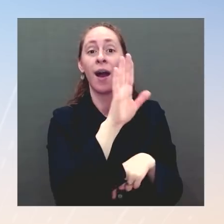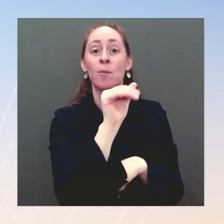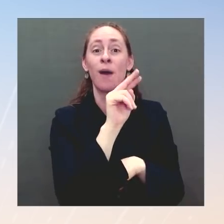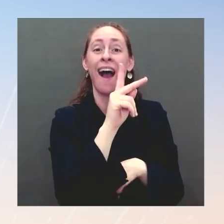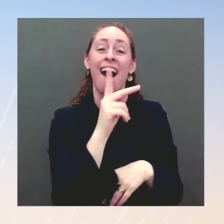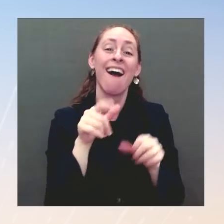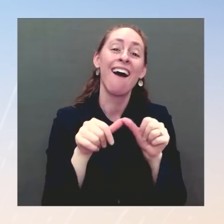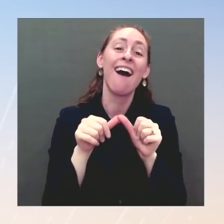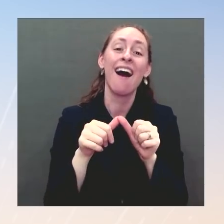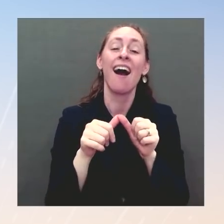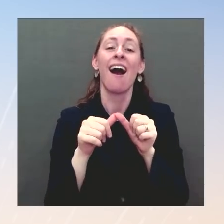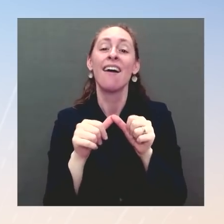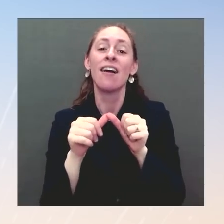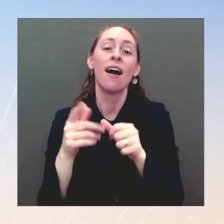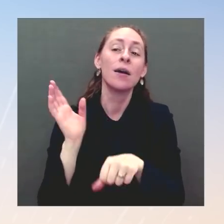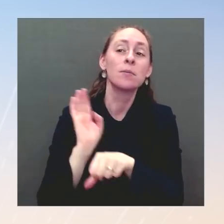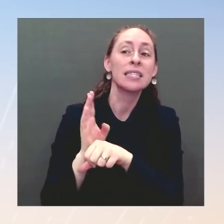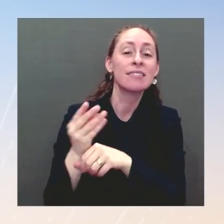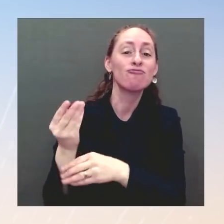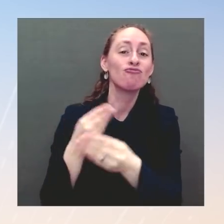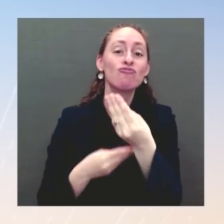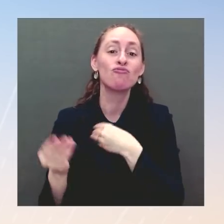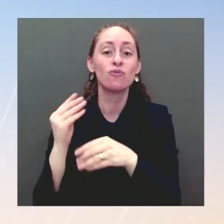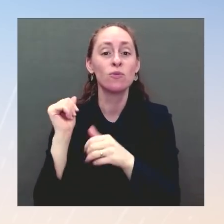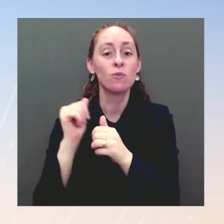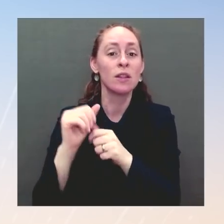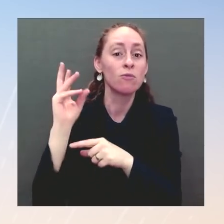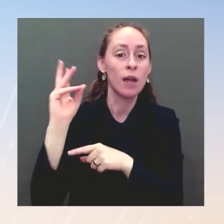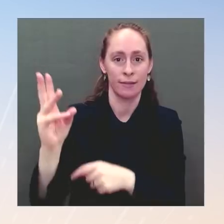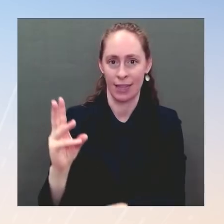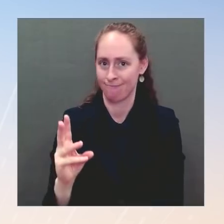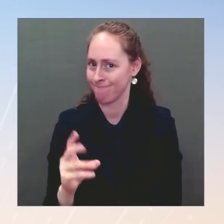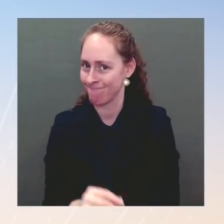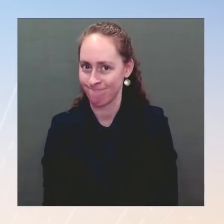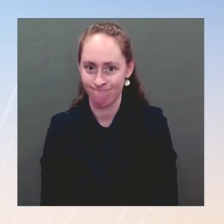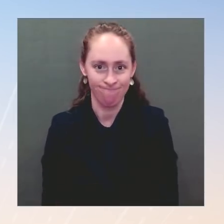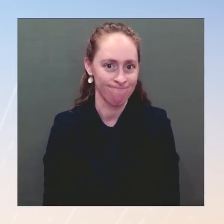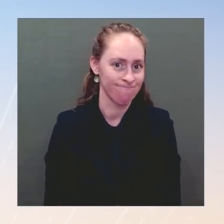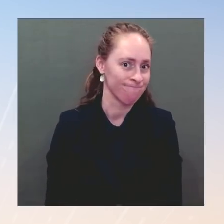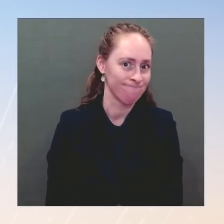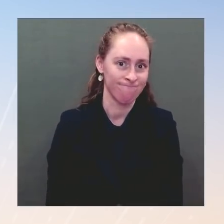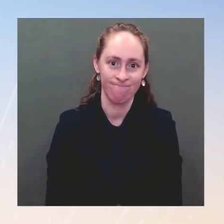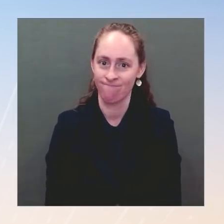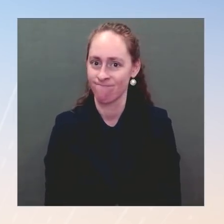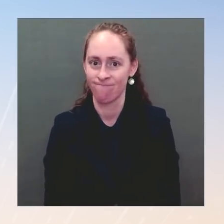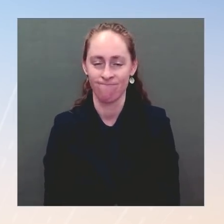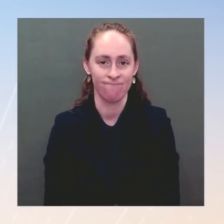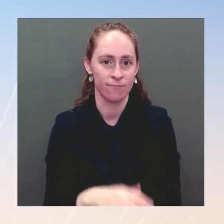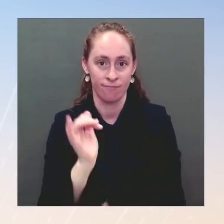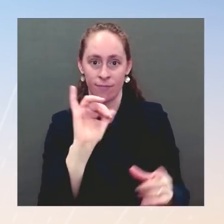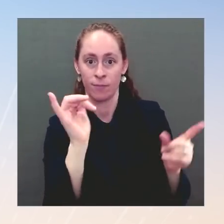What we're seeing in the market is an anticipation of a further invasion by President Putin.